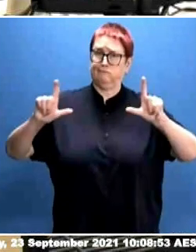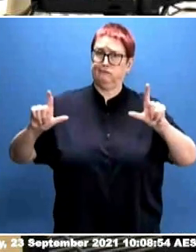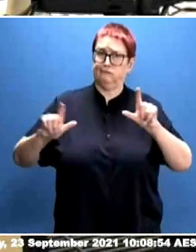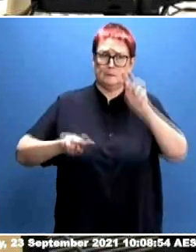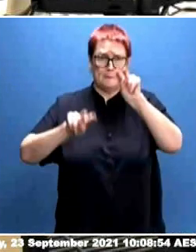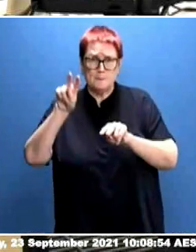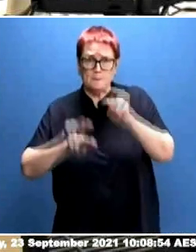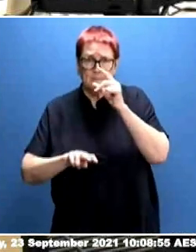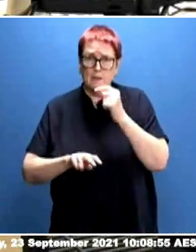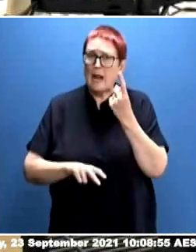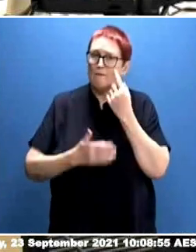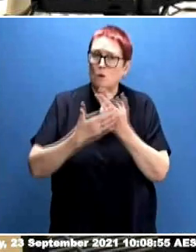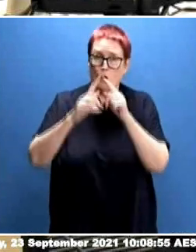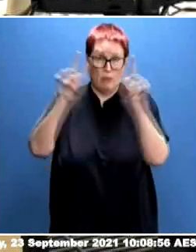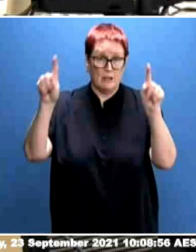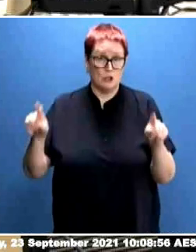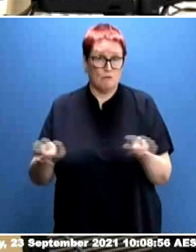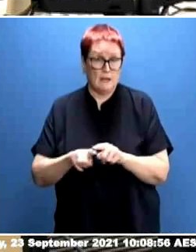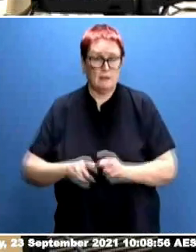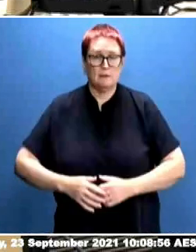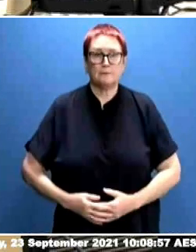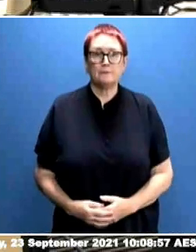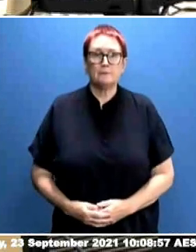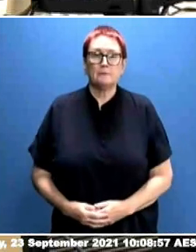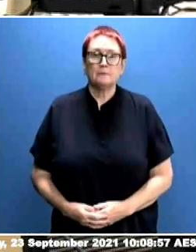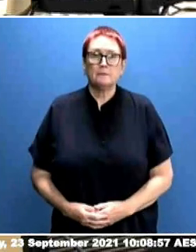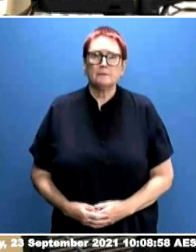so we can all follow your evidence but Commissioners that report